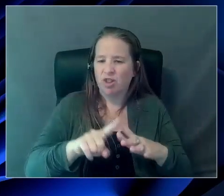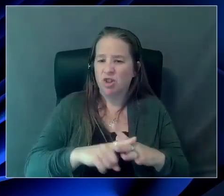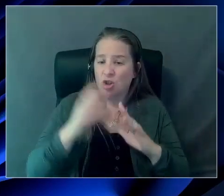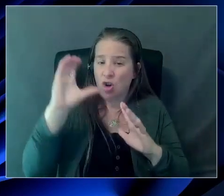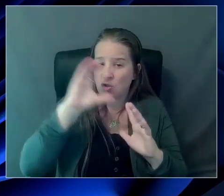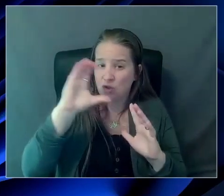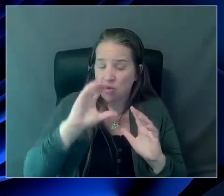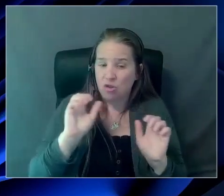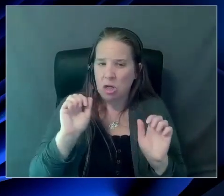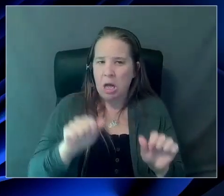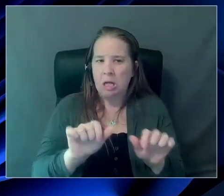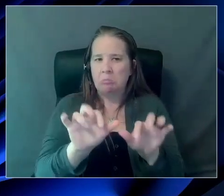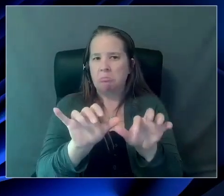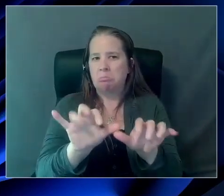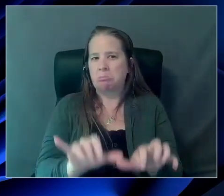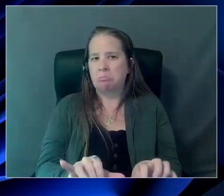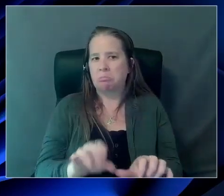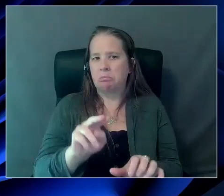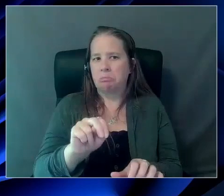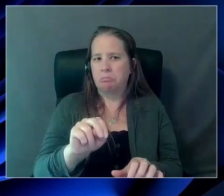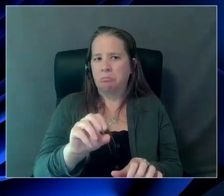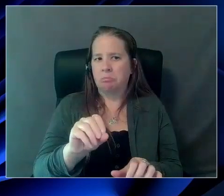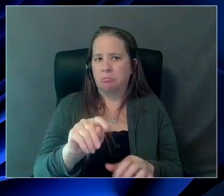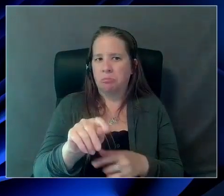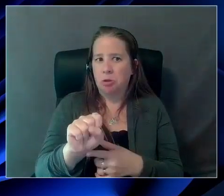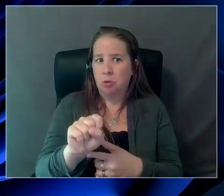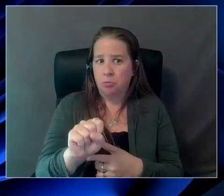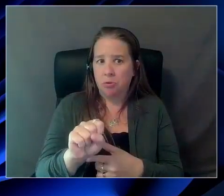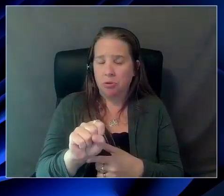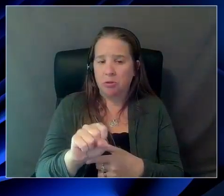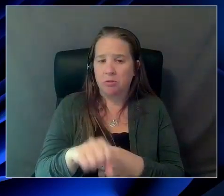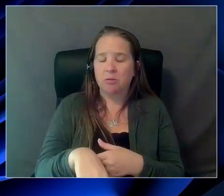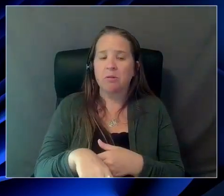I can easily type note. Notepad.